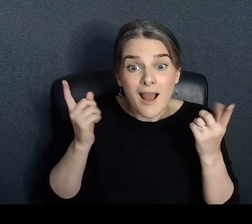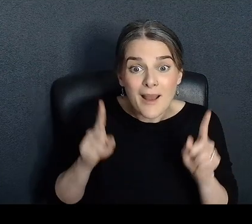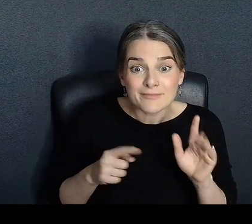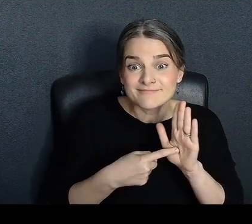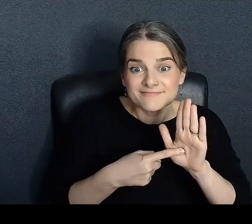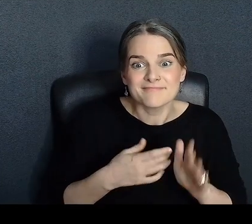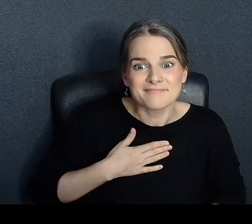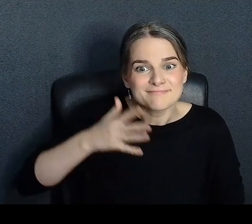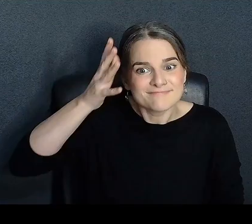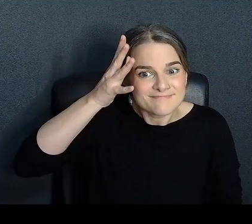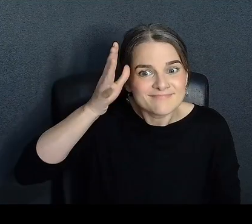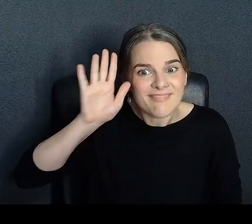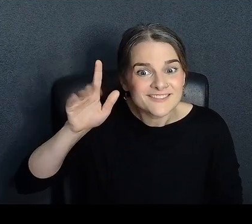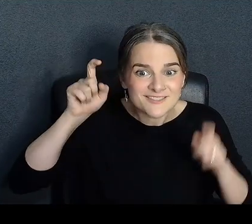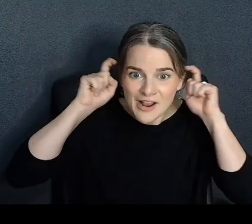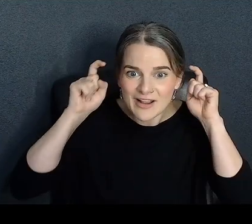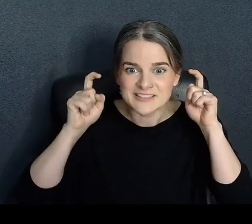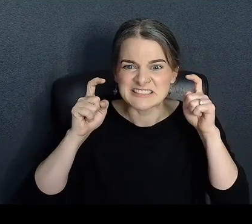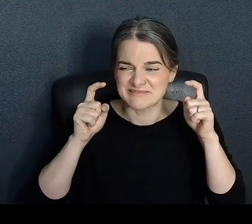my mom is the first person to know